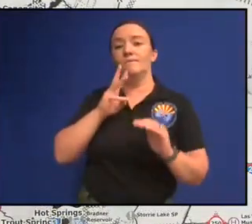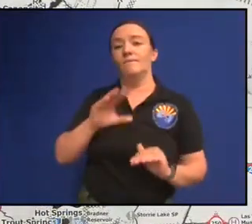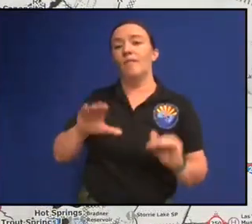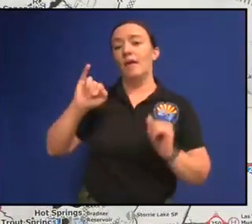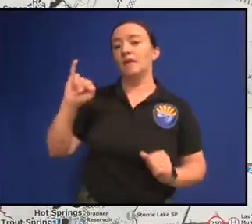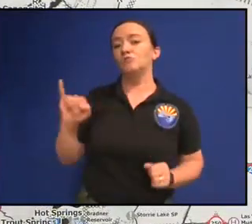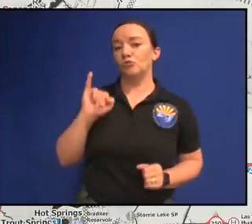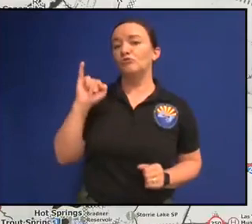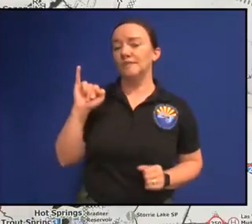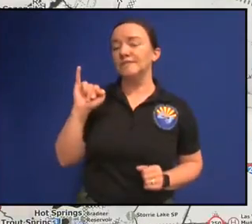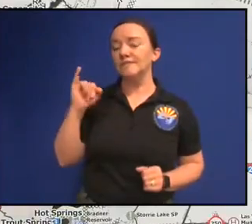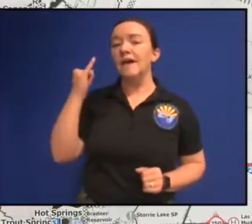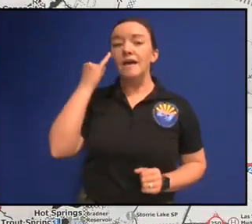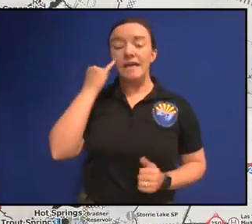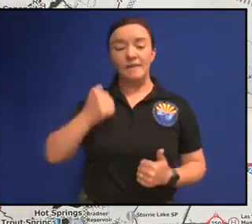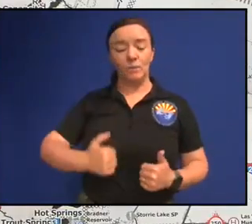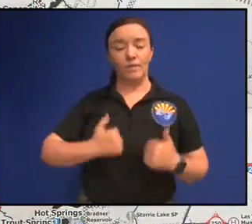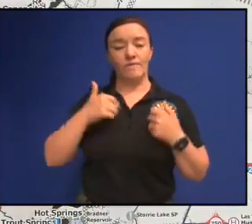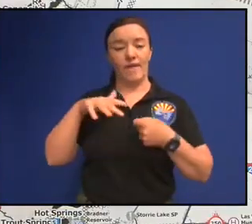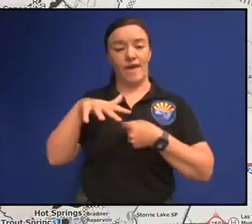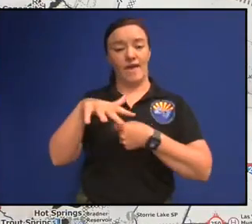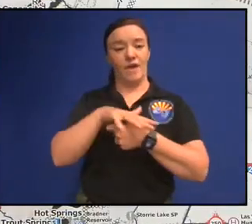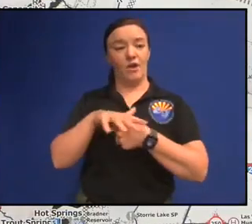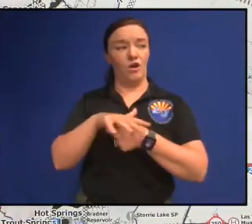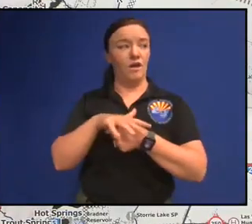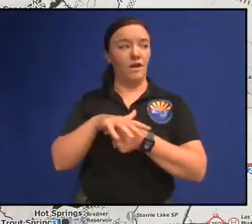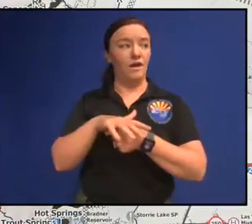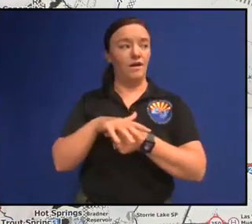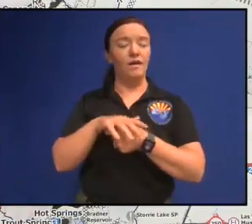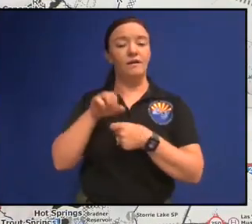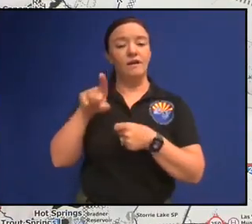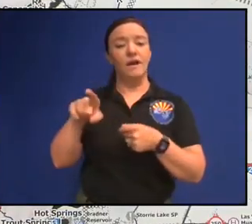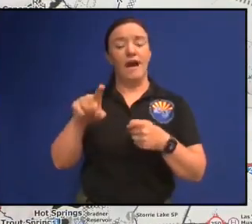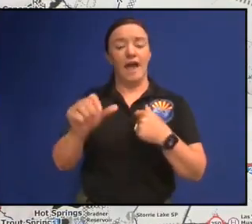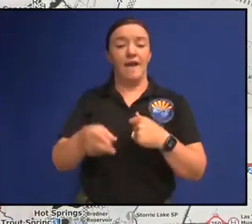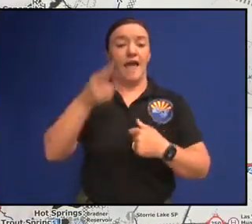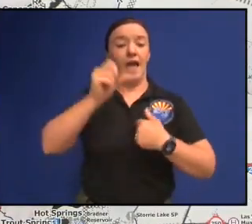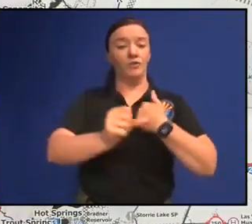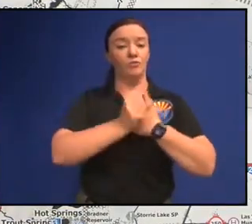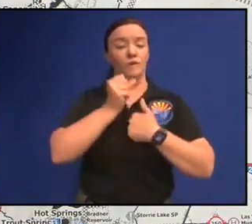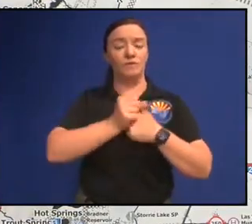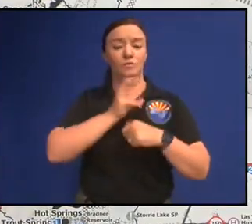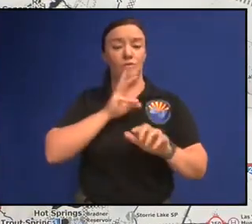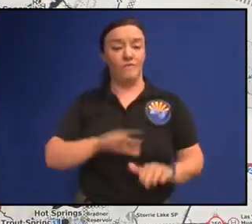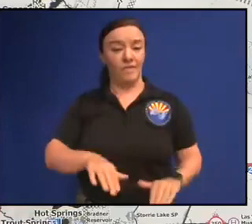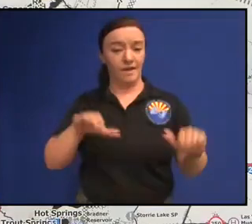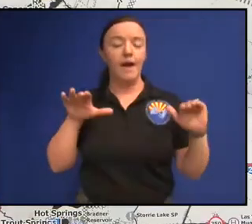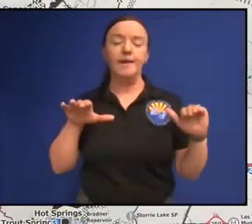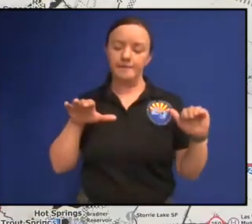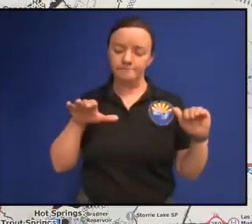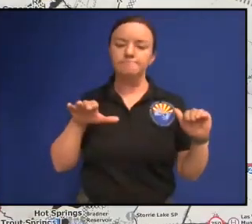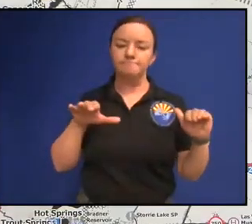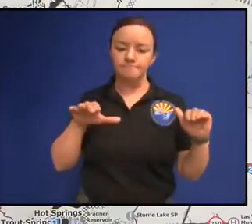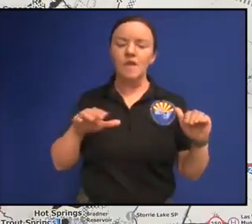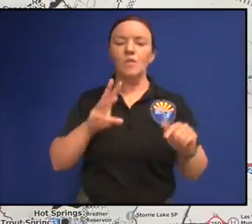SUSCEPTIBLE TO FLOODING IN THOSE FLOOD ZONES OR NEAR THEM, OR IF YOU HAVE SEEN FLOODING IN THE PAST. IT IS